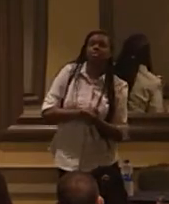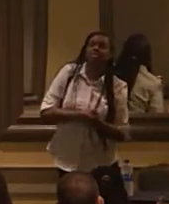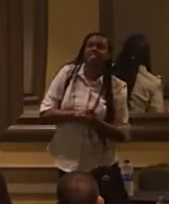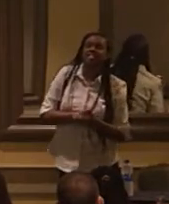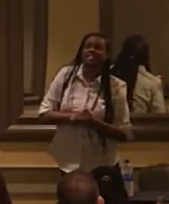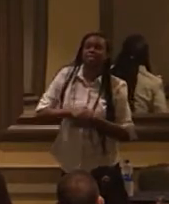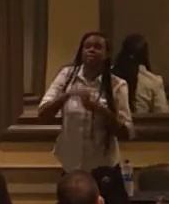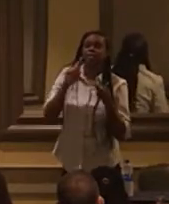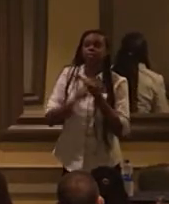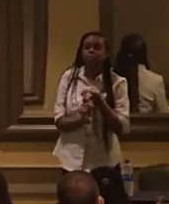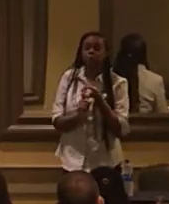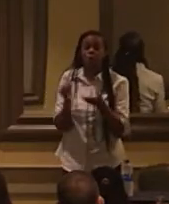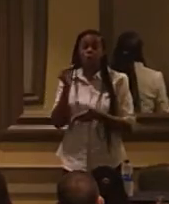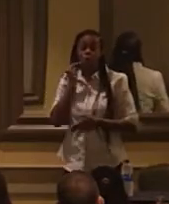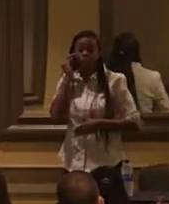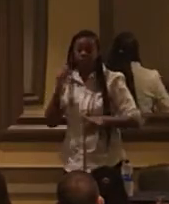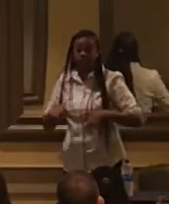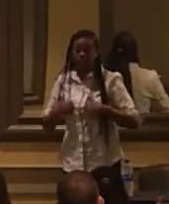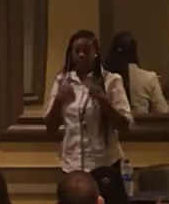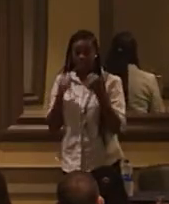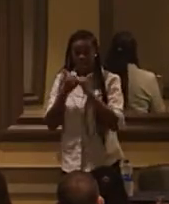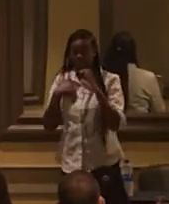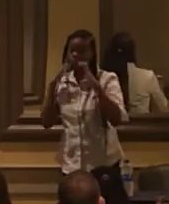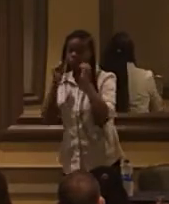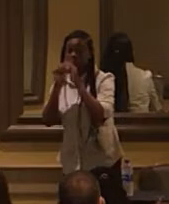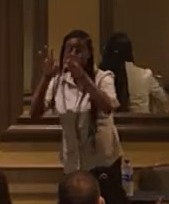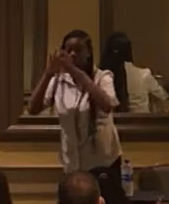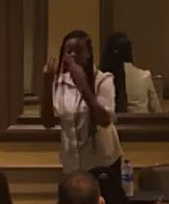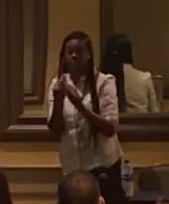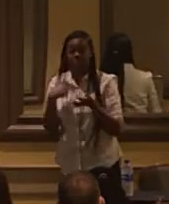There's also a group of deaf students that I can socialise with there.